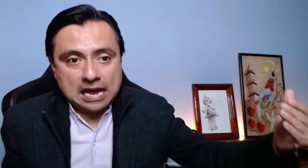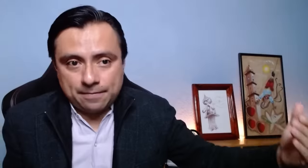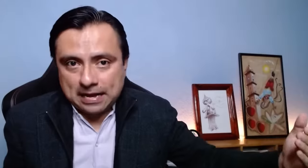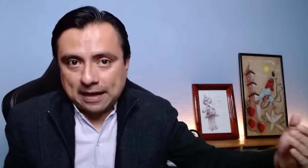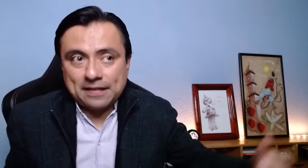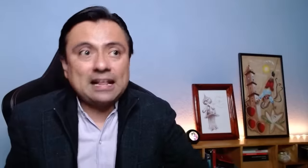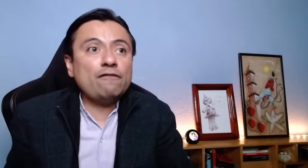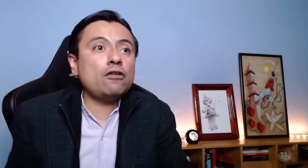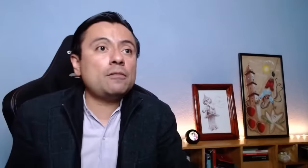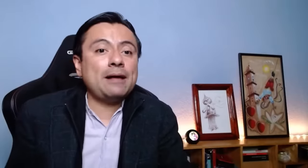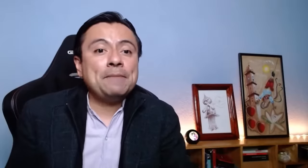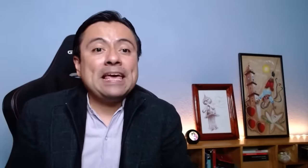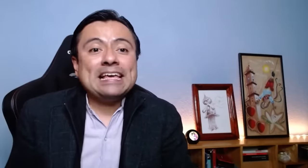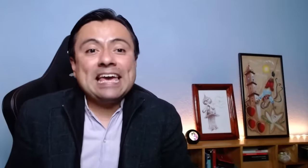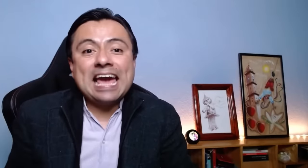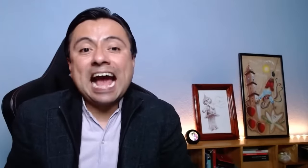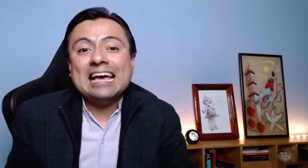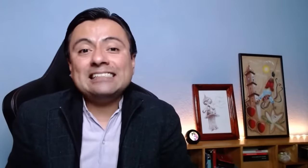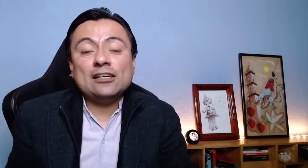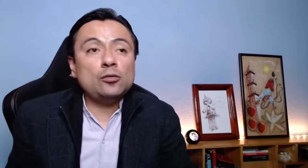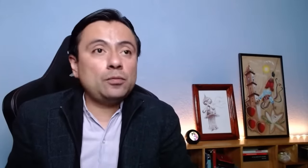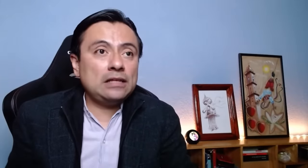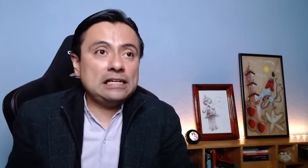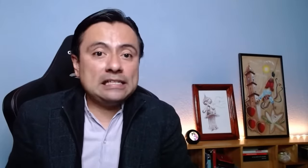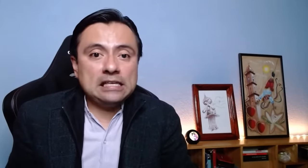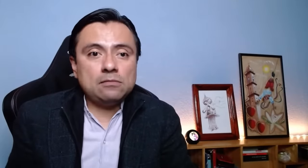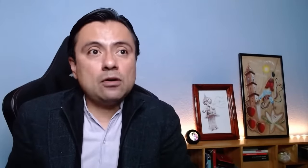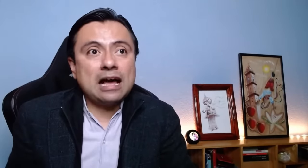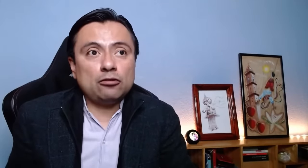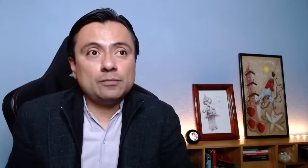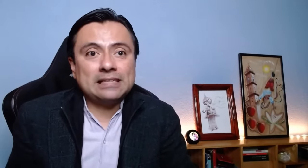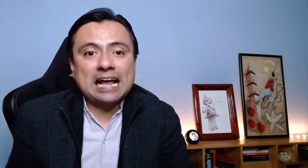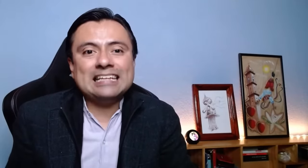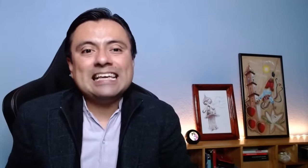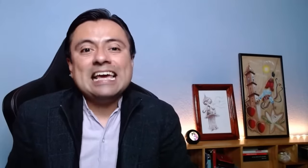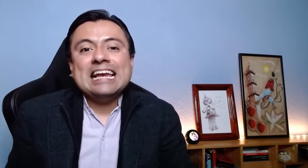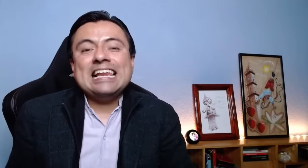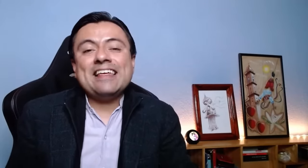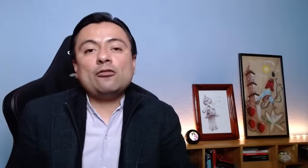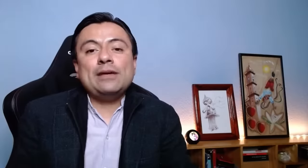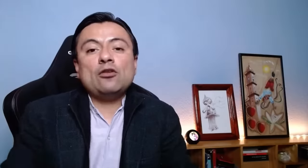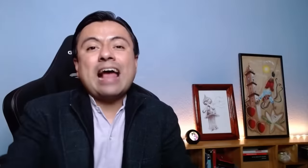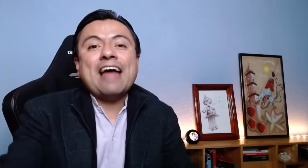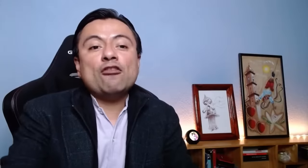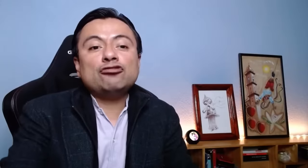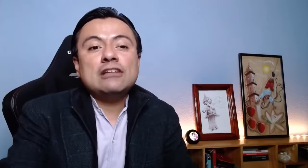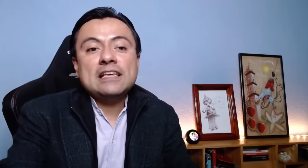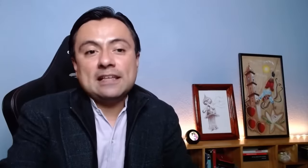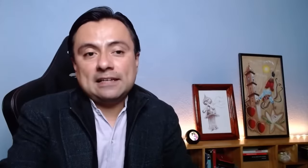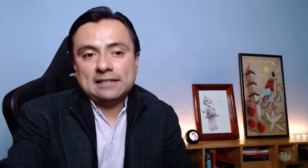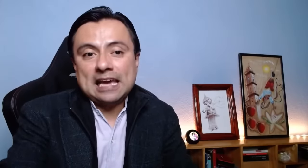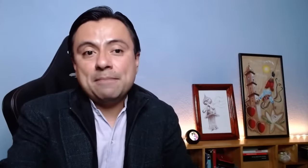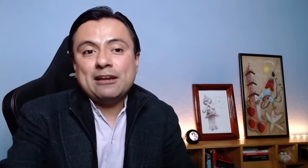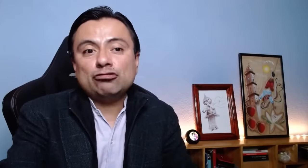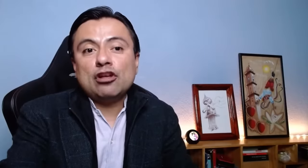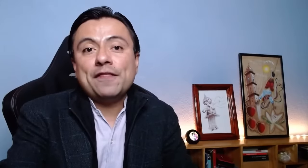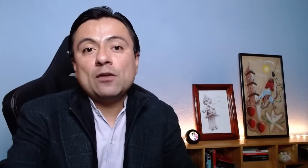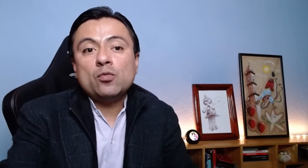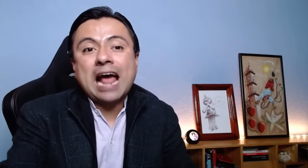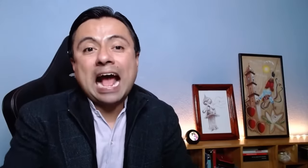Mezcales in Colima after the arrest of elbahaca in such a way that this group criminal to the Mezcales they arrested